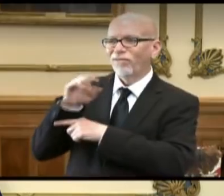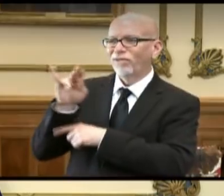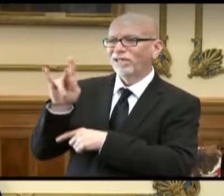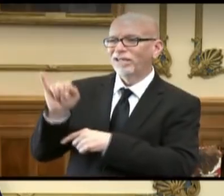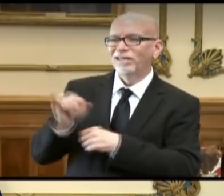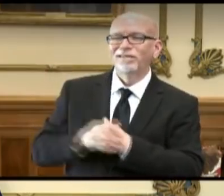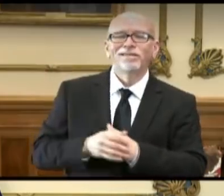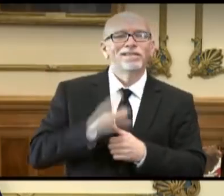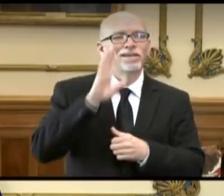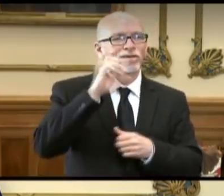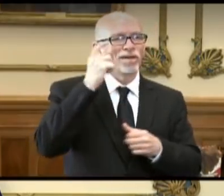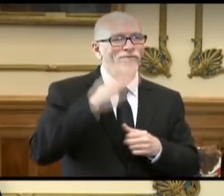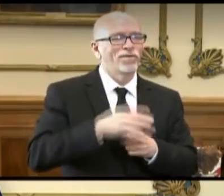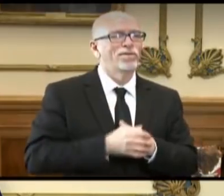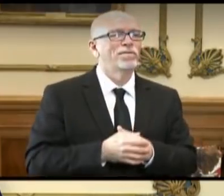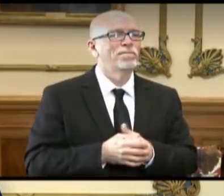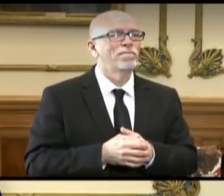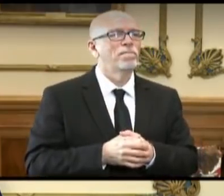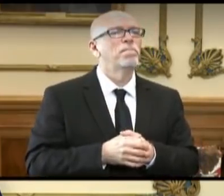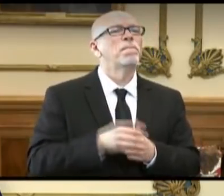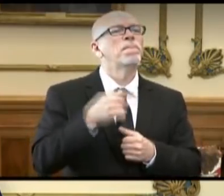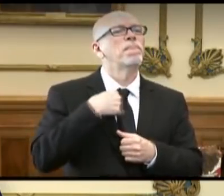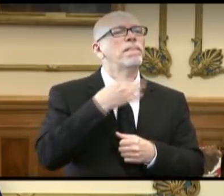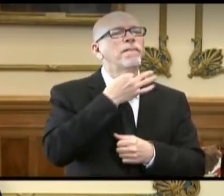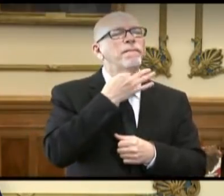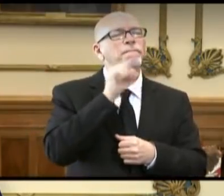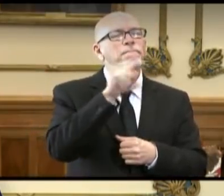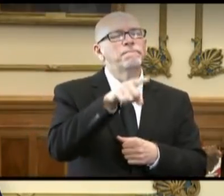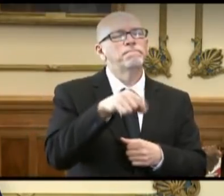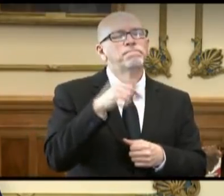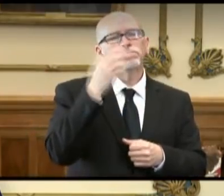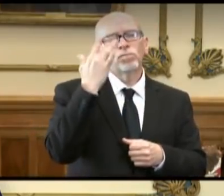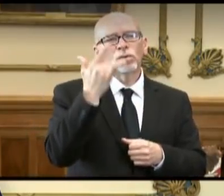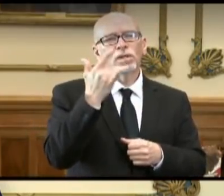NIKKI KELLY, THE FORT WAYNE "JOURNAL GAZETTE."